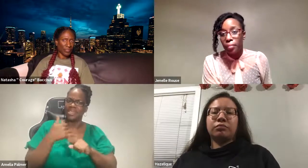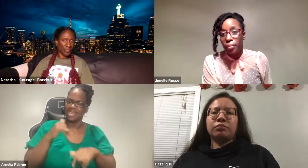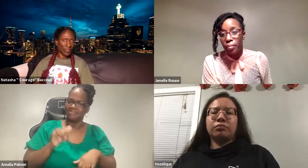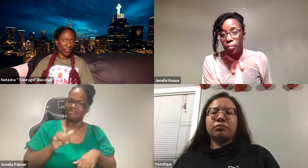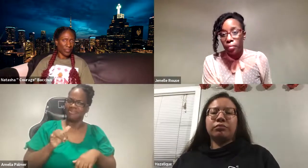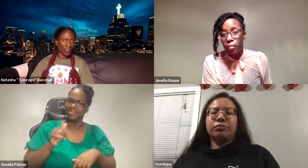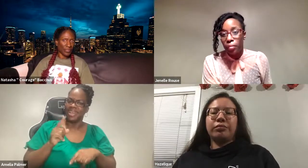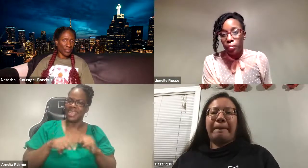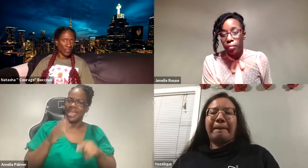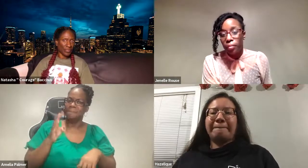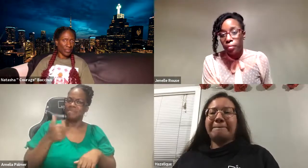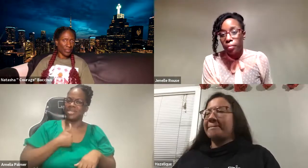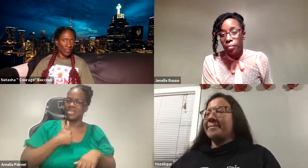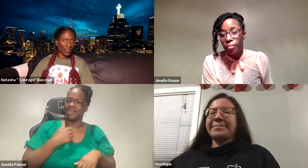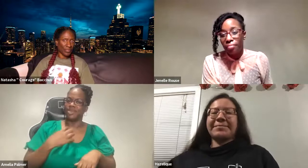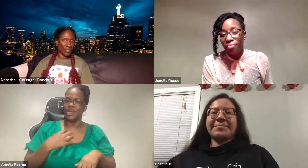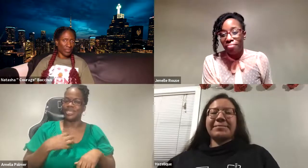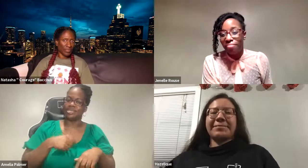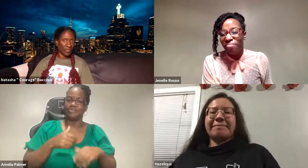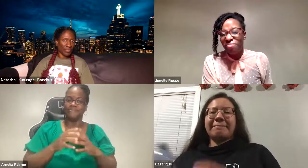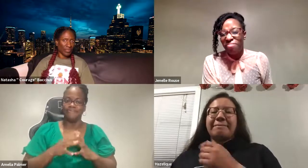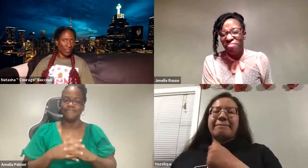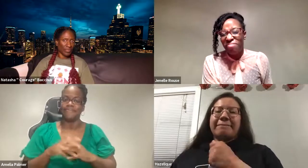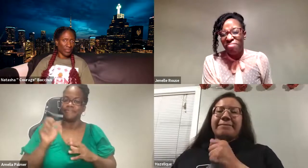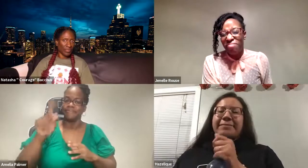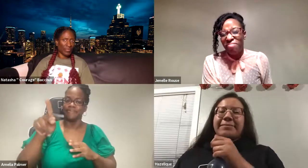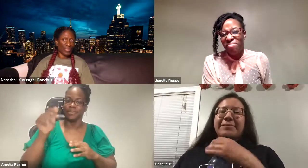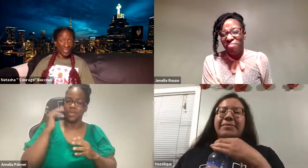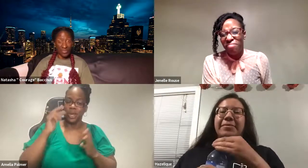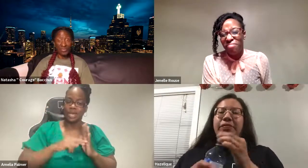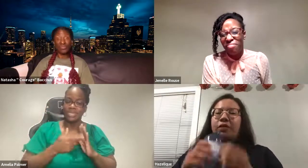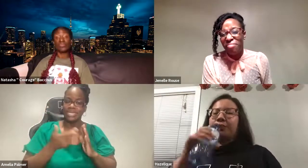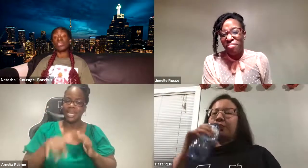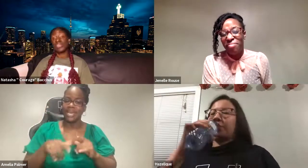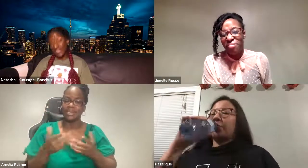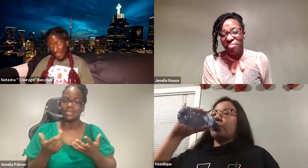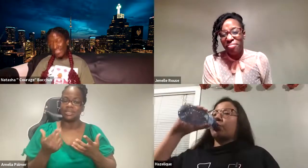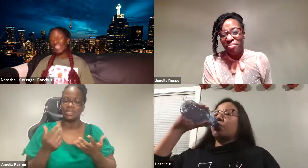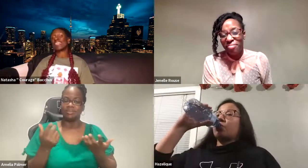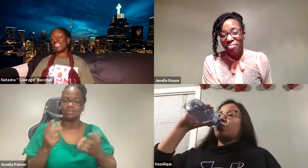maybe very small ways but overall make a very big impact on who i am and so i code switch to just